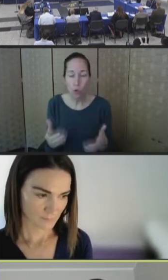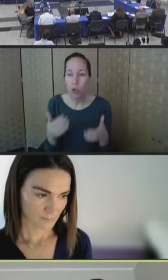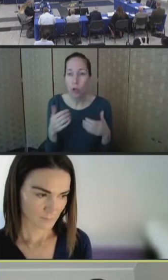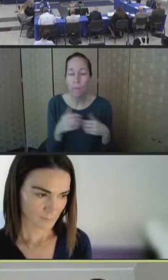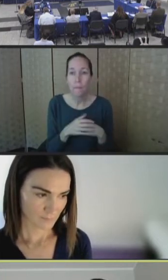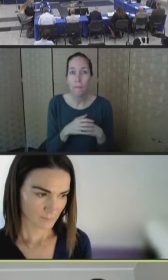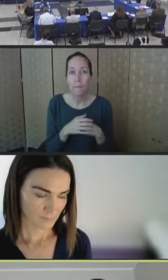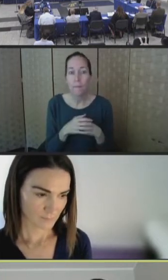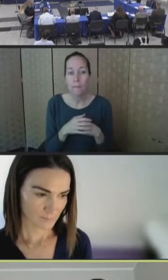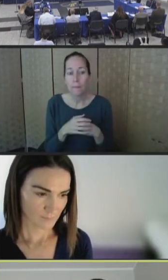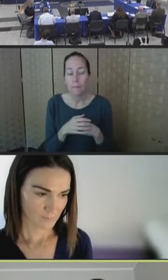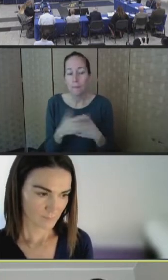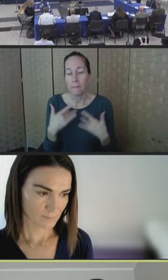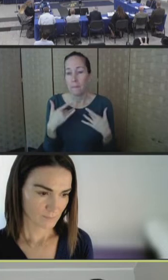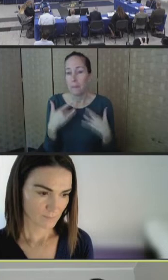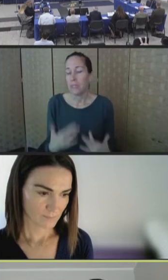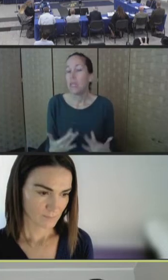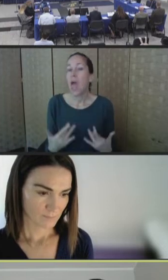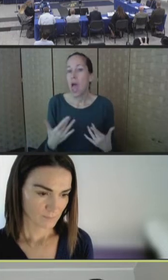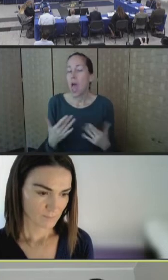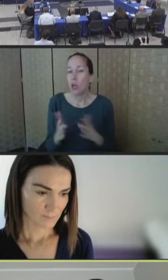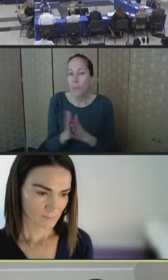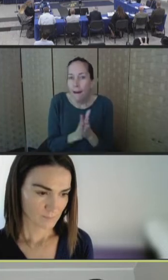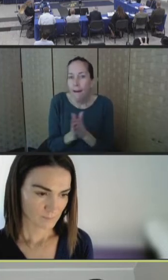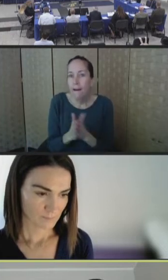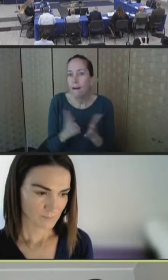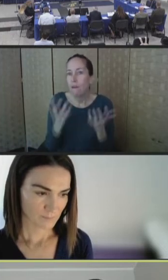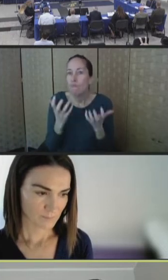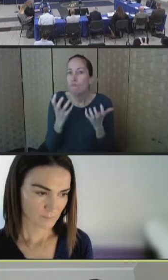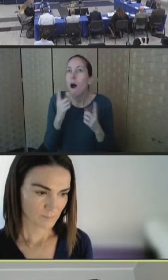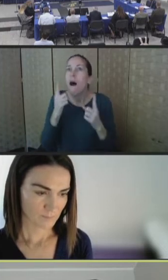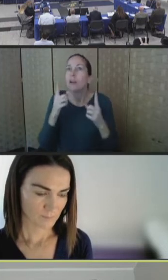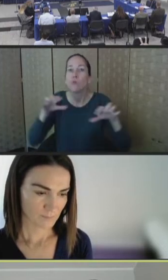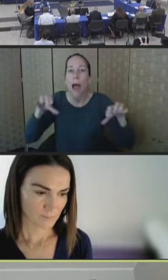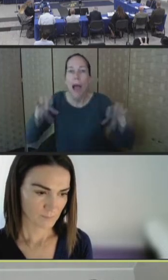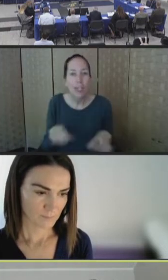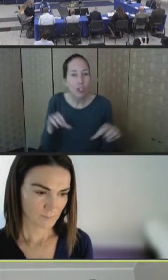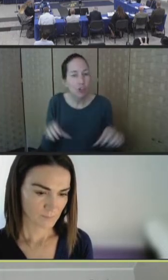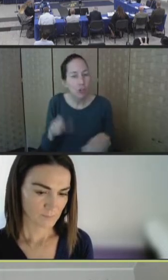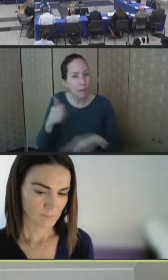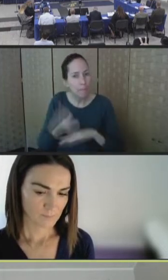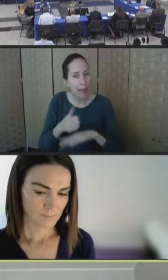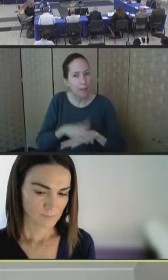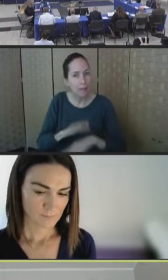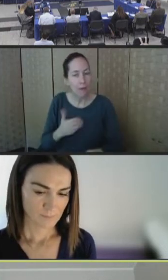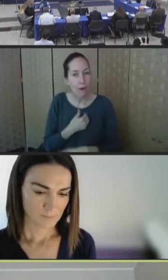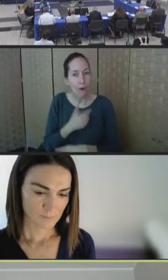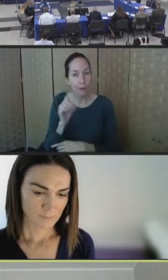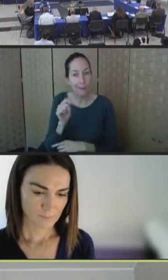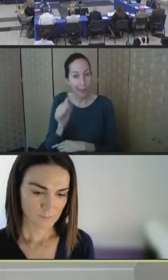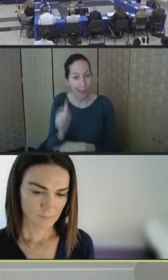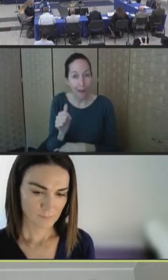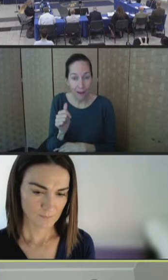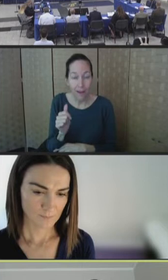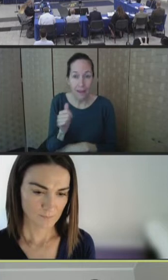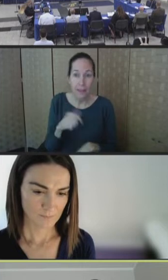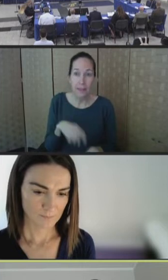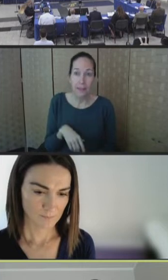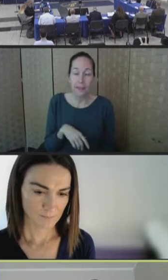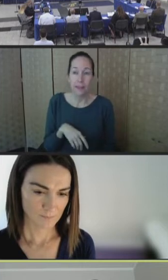in action, and we hope that people see our data and act on it. And we have seen signs of that.